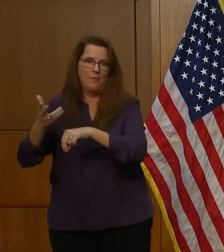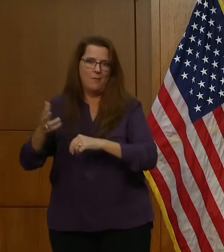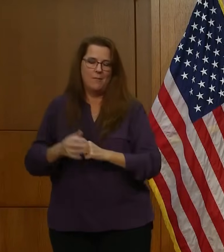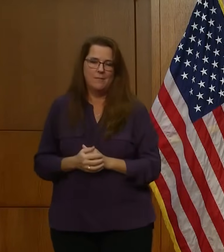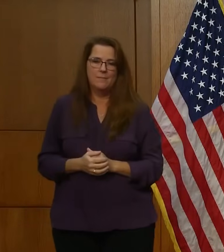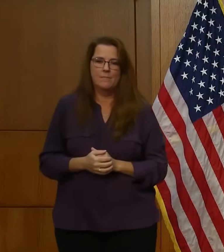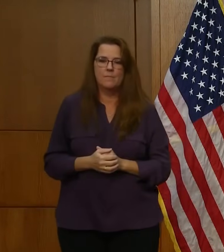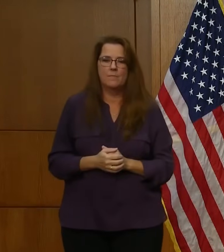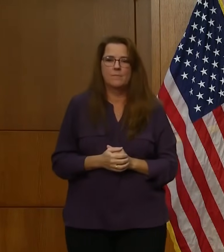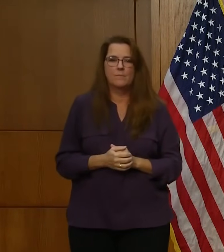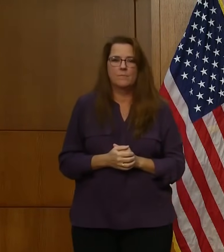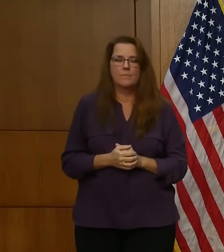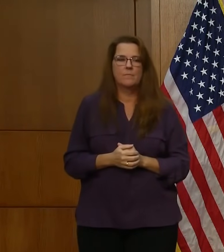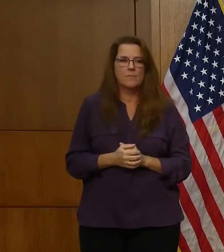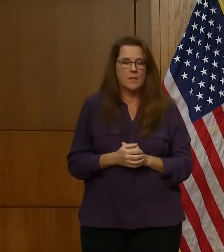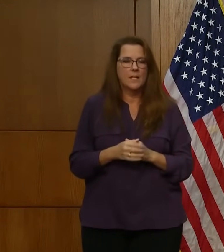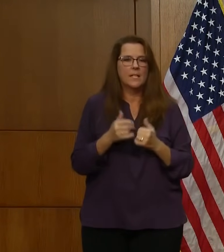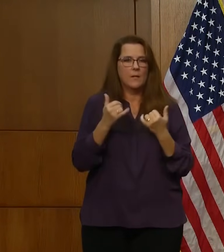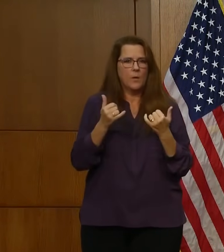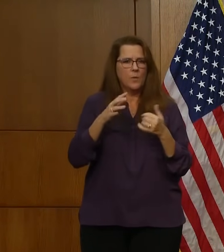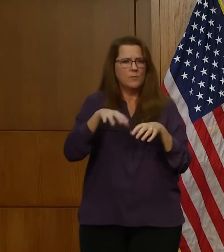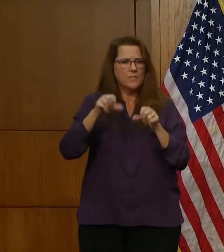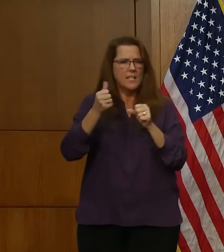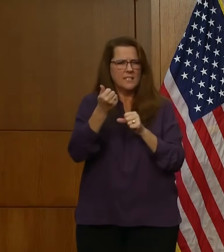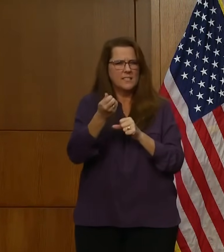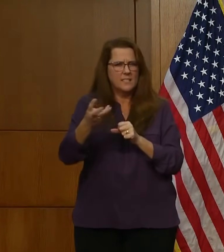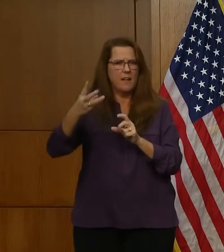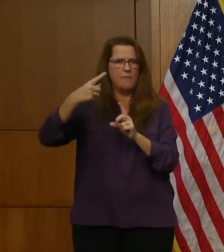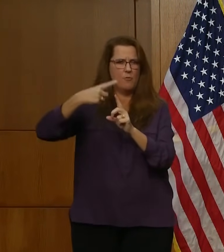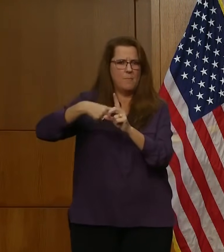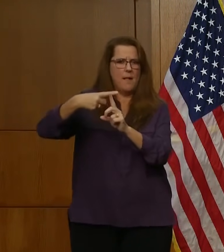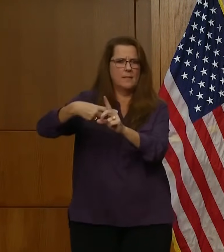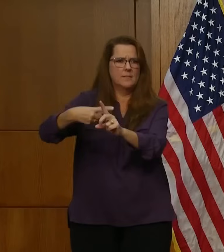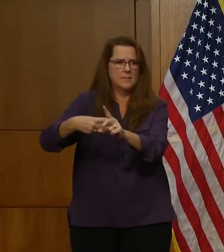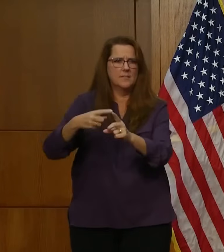THAT NEAR NORMAL, WHICH WE OFTEN SPEAK ABOUT. NOW IT WILL